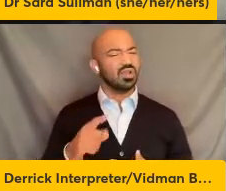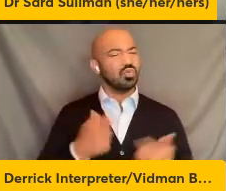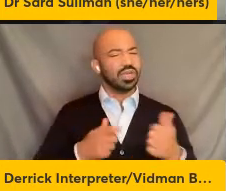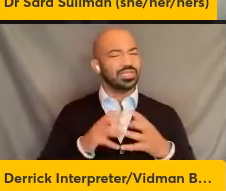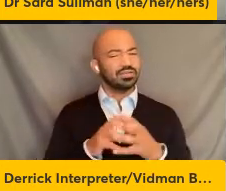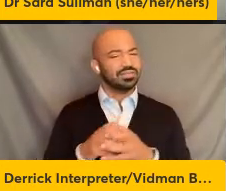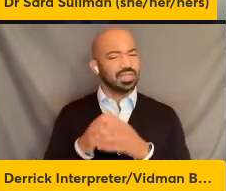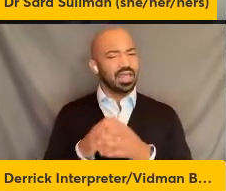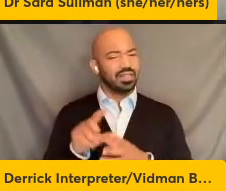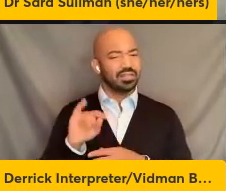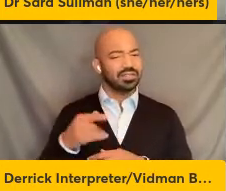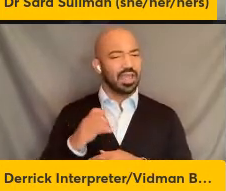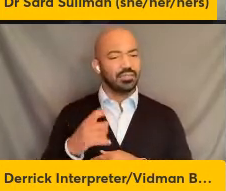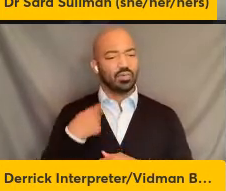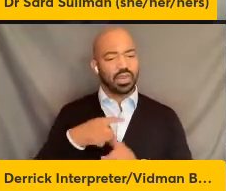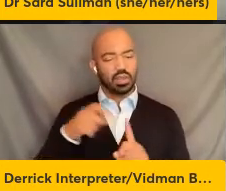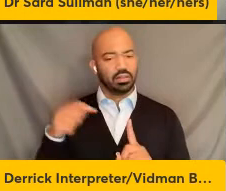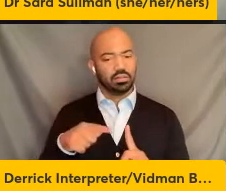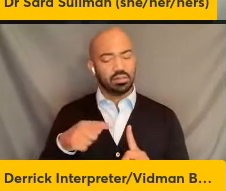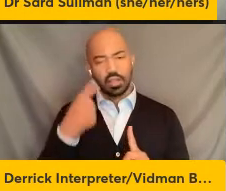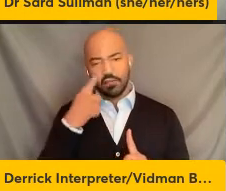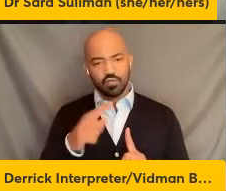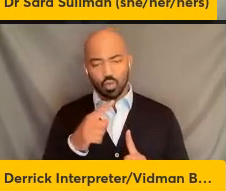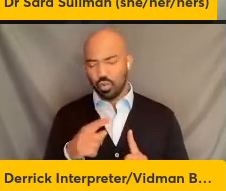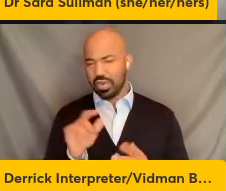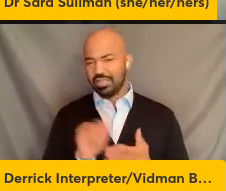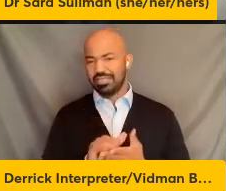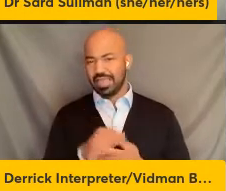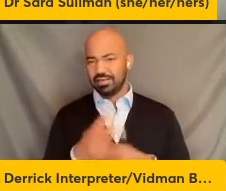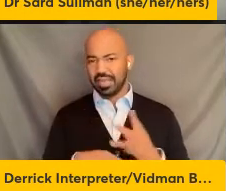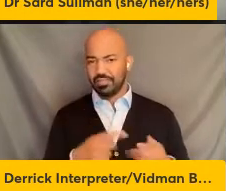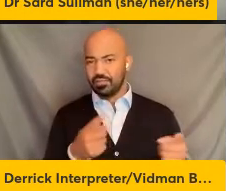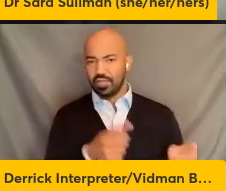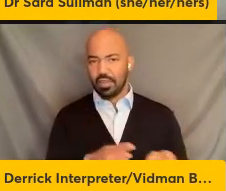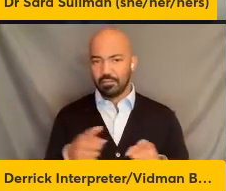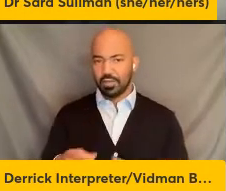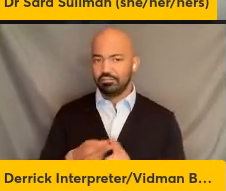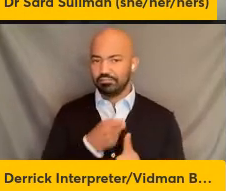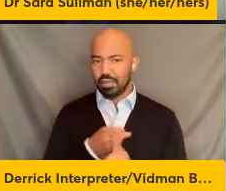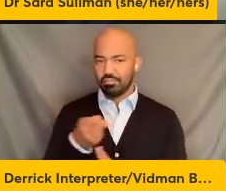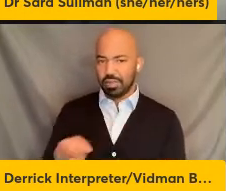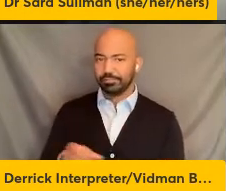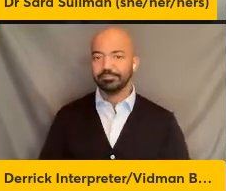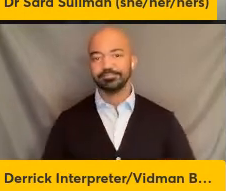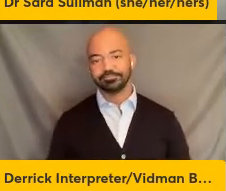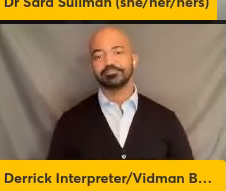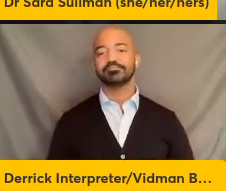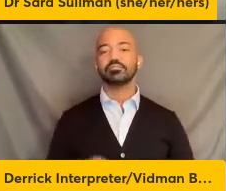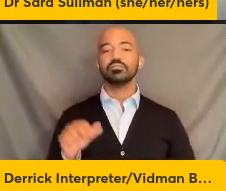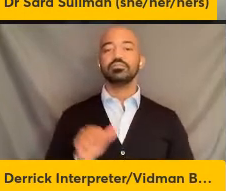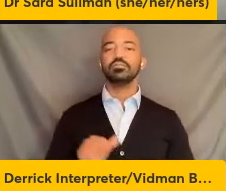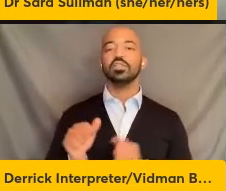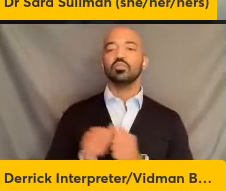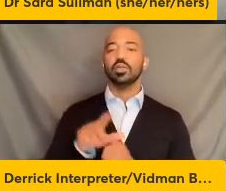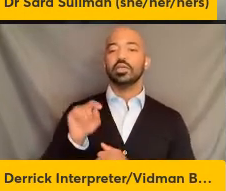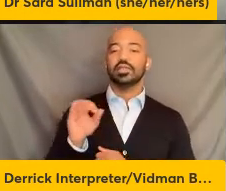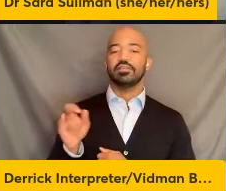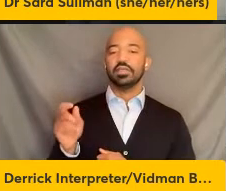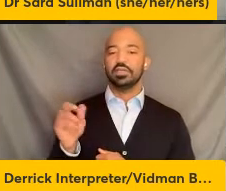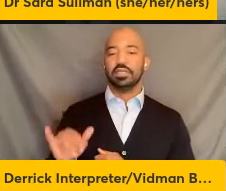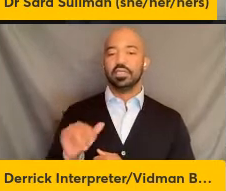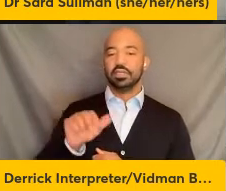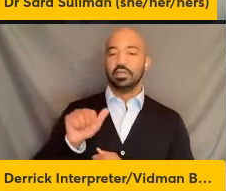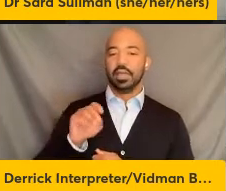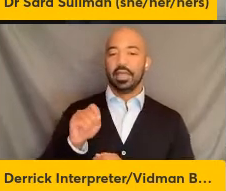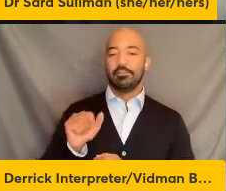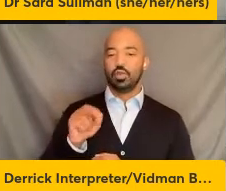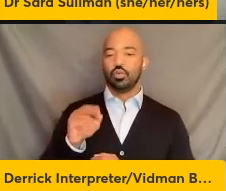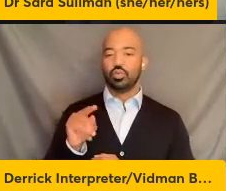target for identifying these regulatory events. So I worked with Tiffany Amar Yuto, who developed this algorithm called impact or